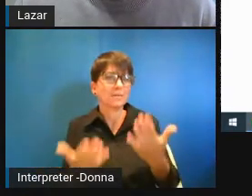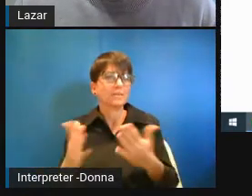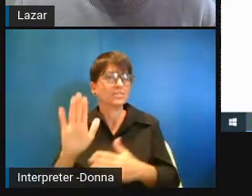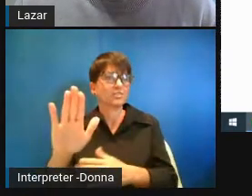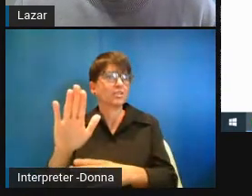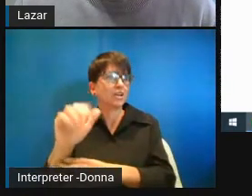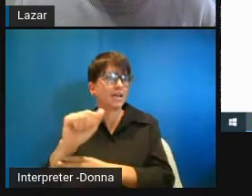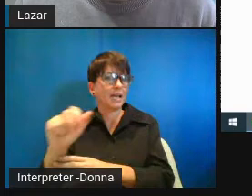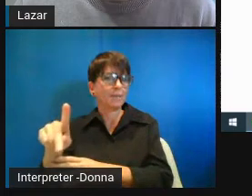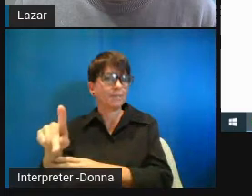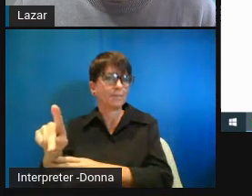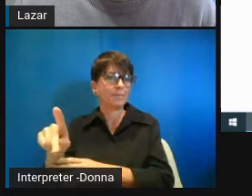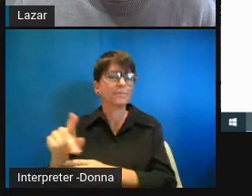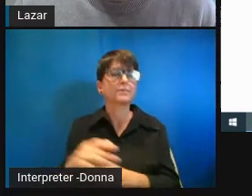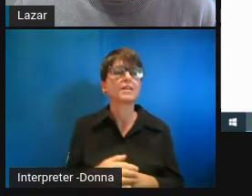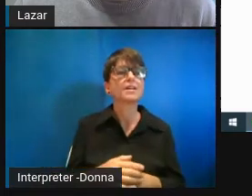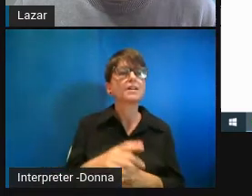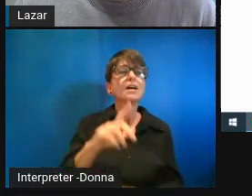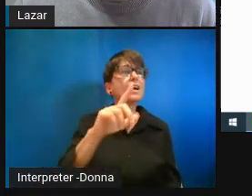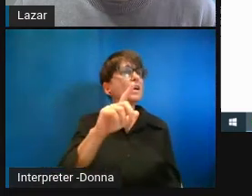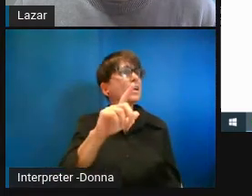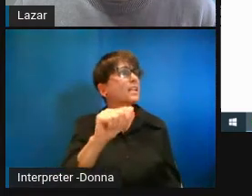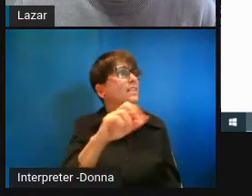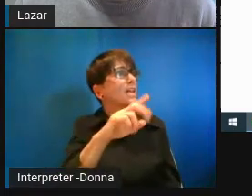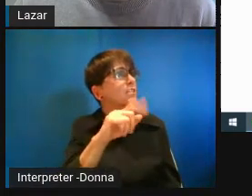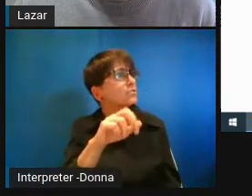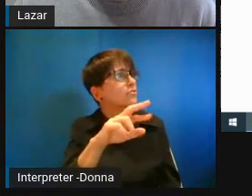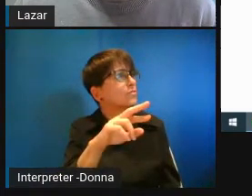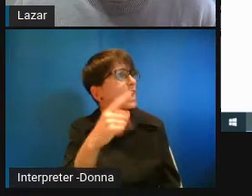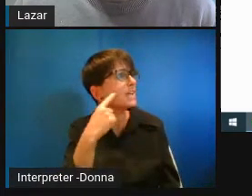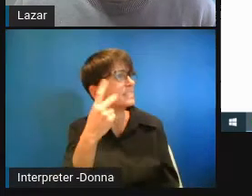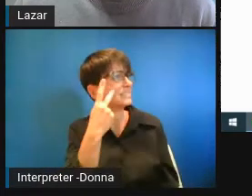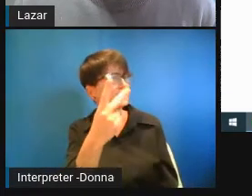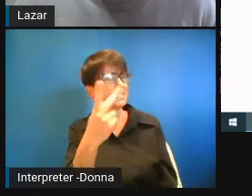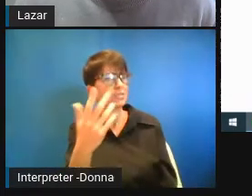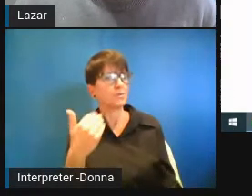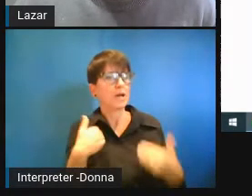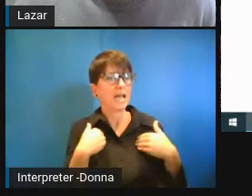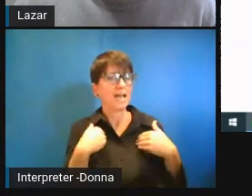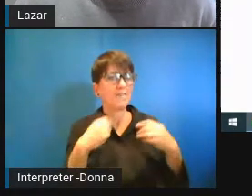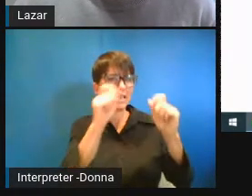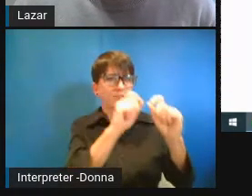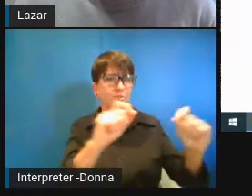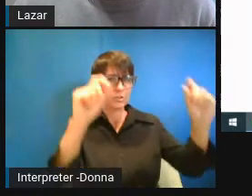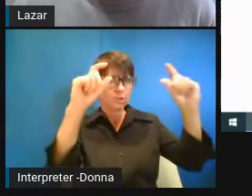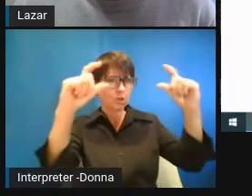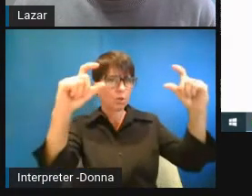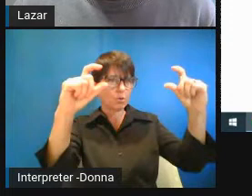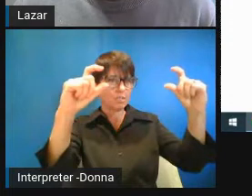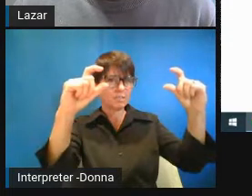of your screen you have the cookies notice. Oh, yes. You see you saw that?